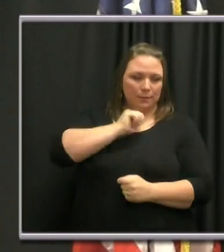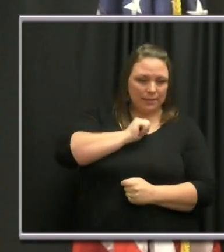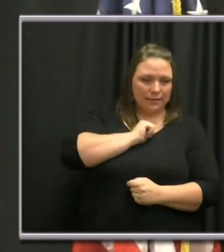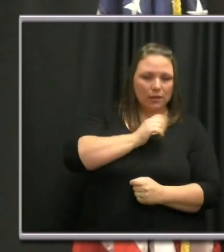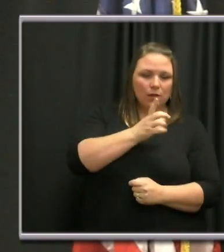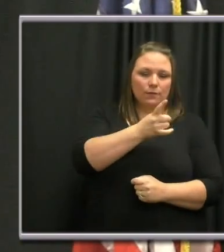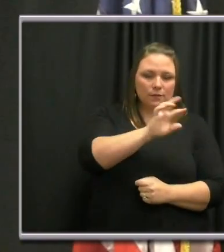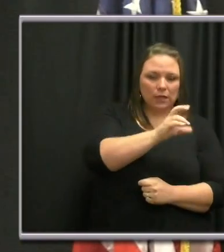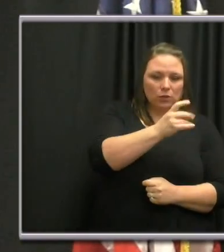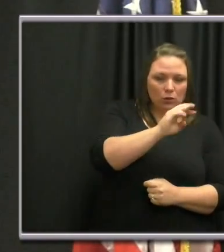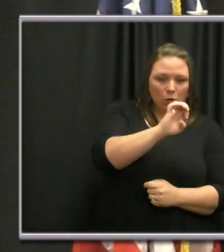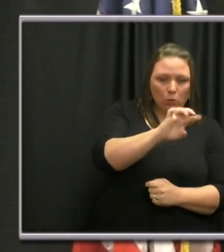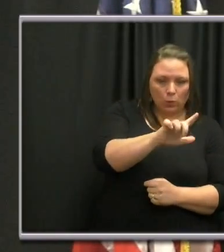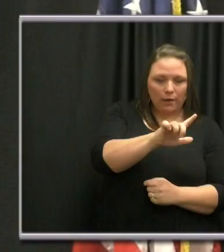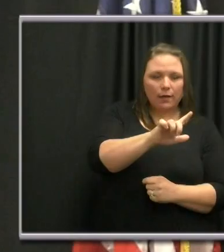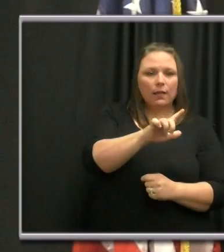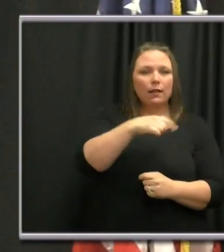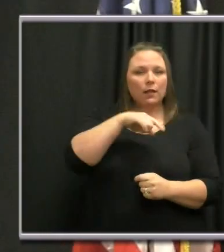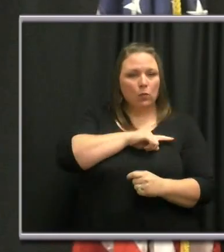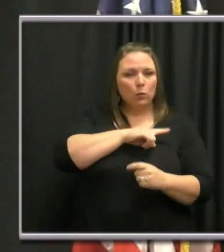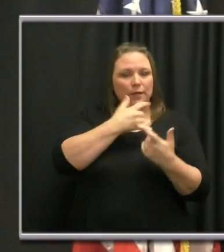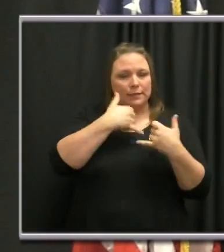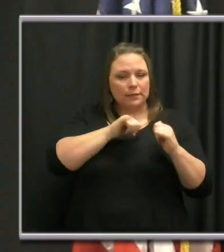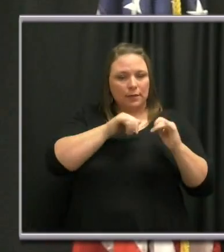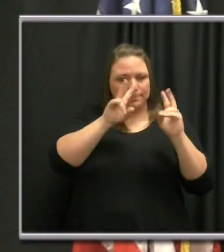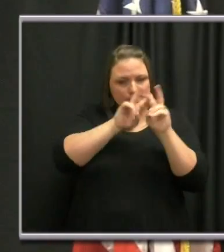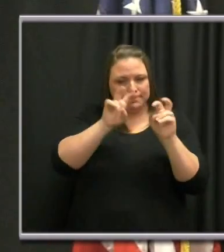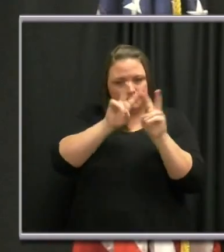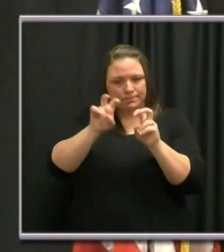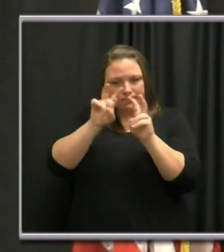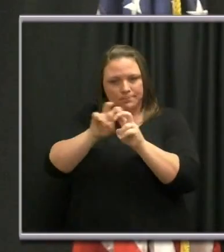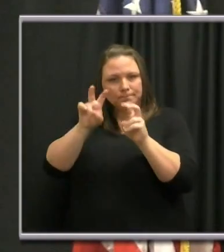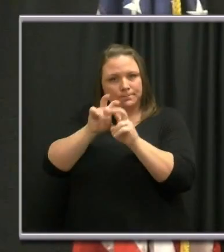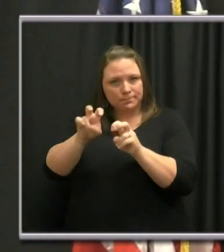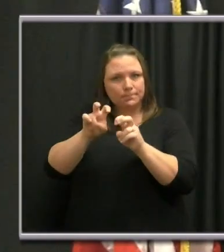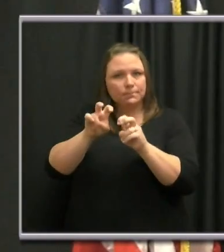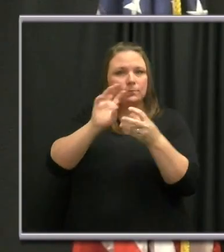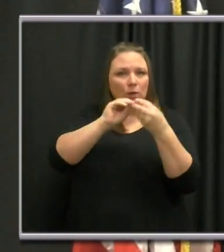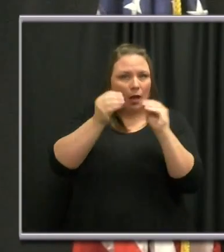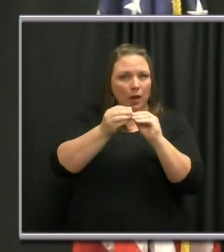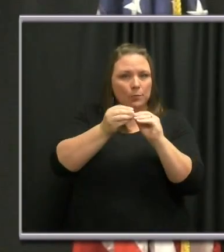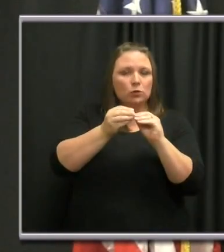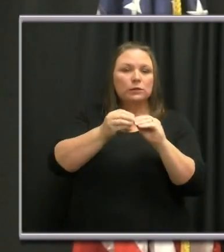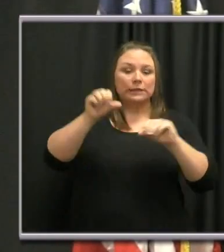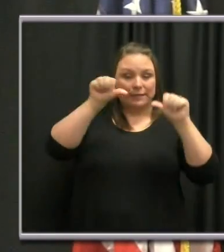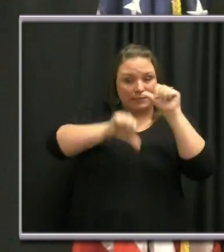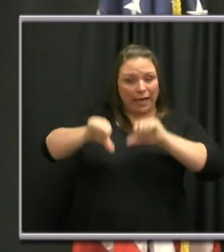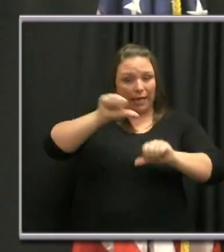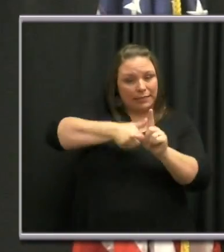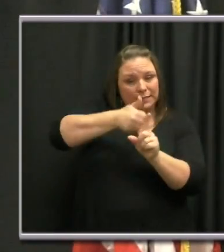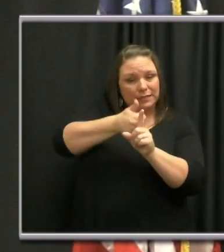TEAM AND I- CONDUCT ALL THE WHILE OTHERS WILL OUR CONSTANT LOOKING AT THE DATA IN THE